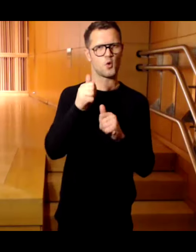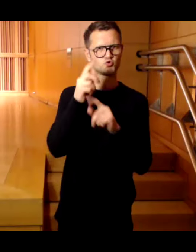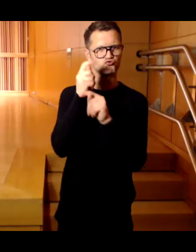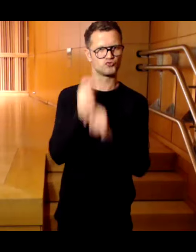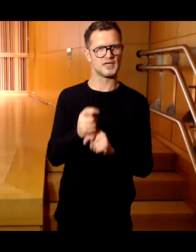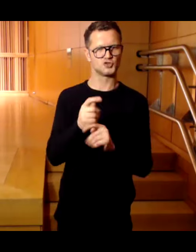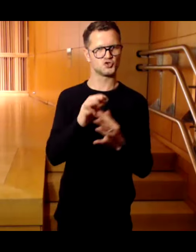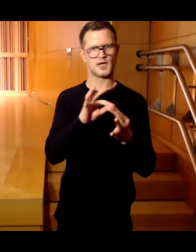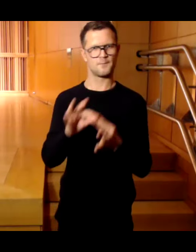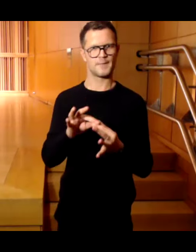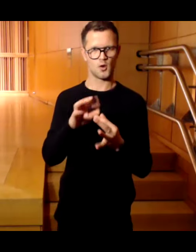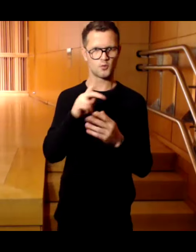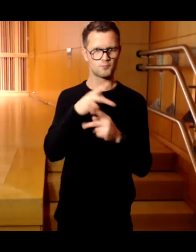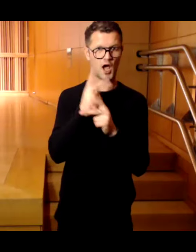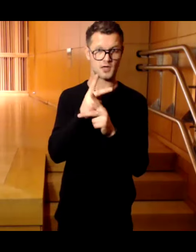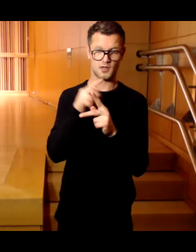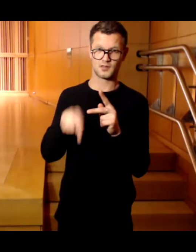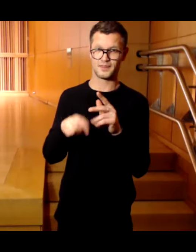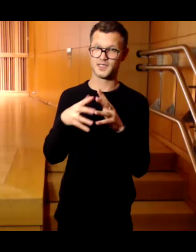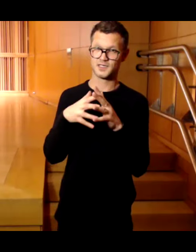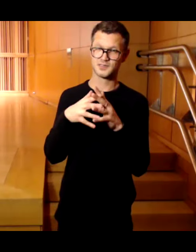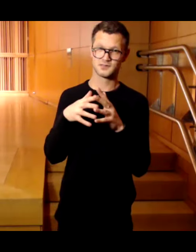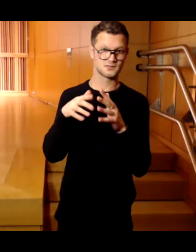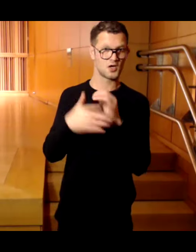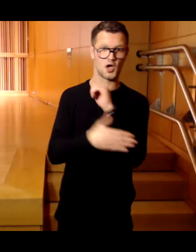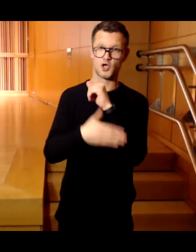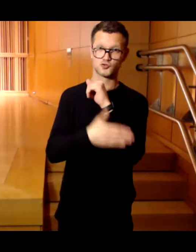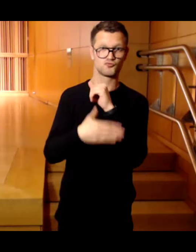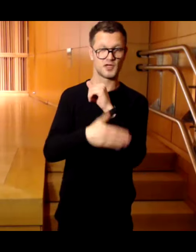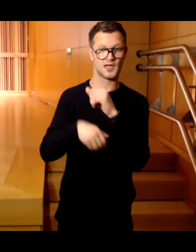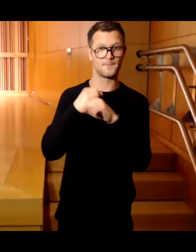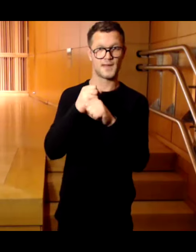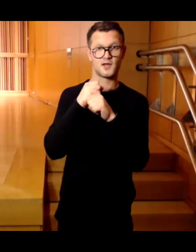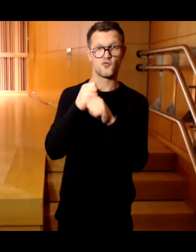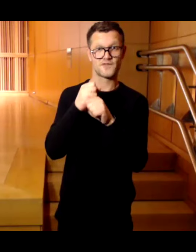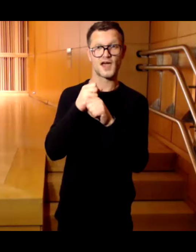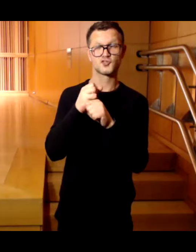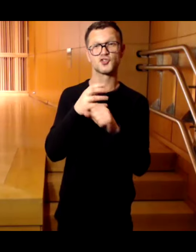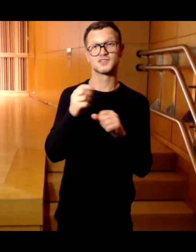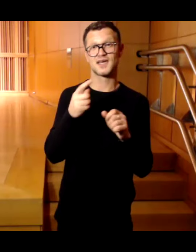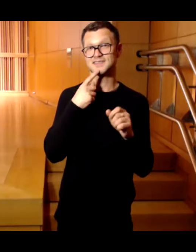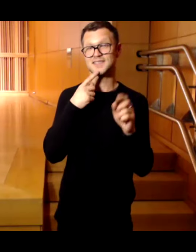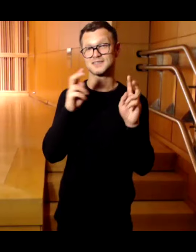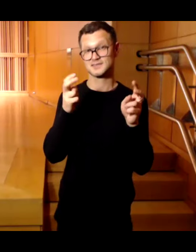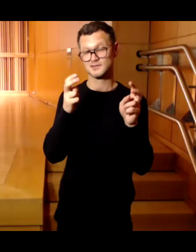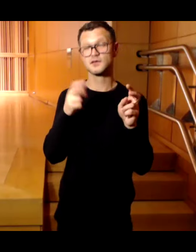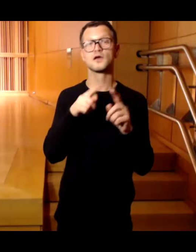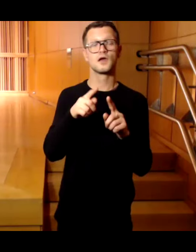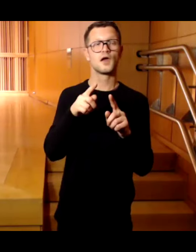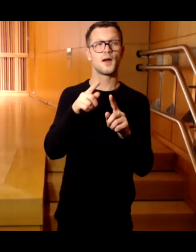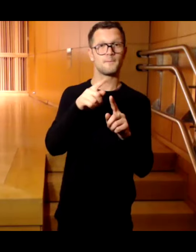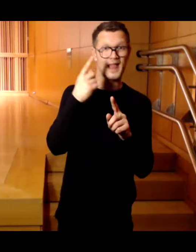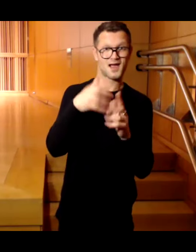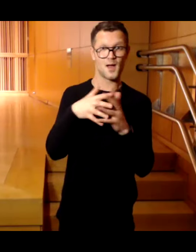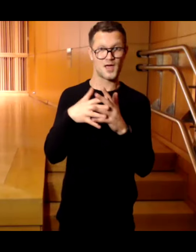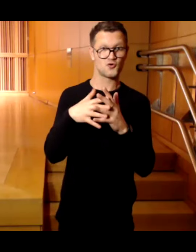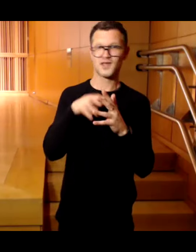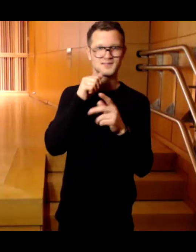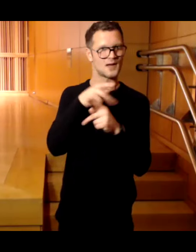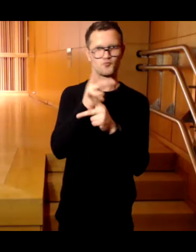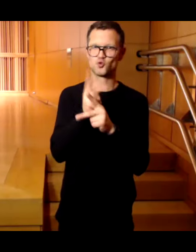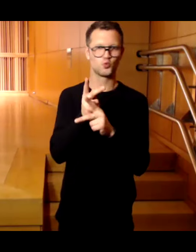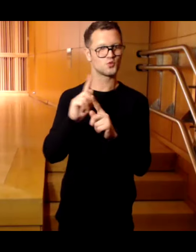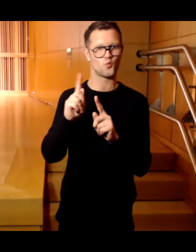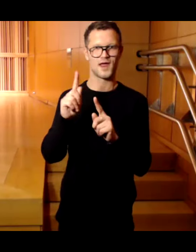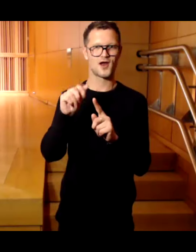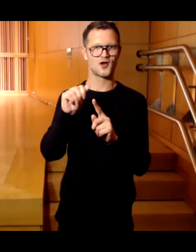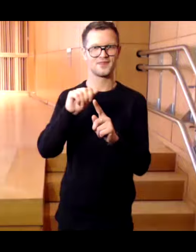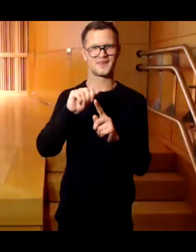product that this country manufactures. And evinces that, quote, Black American is not produced at the location at which the African was dehumanized.